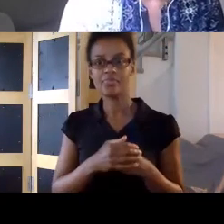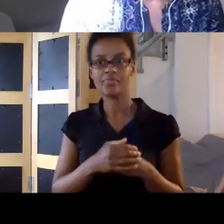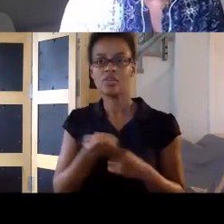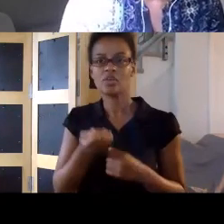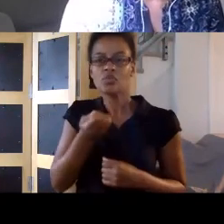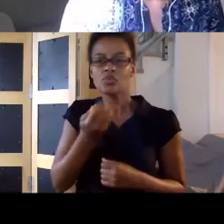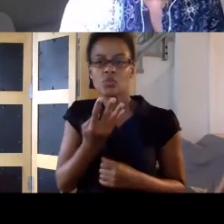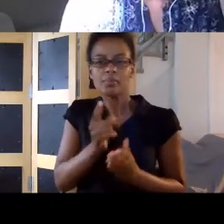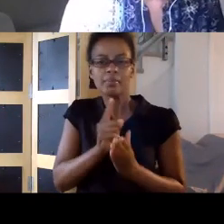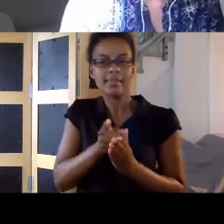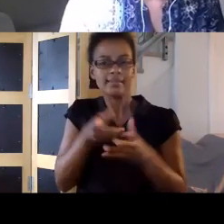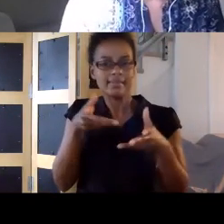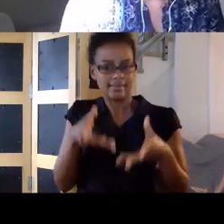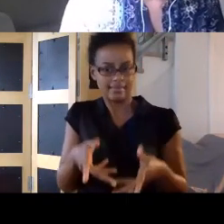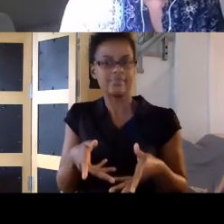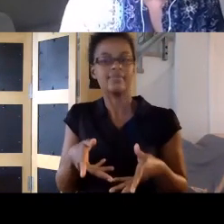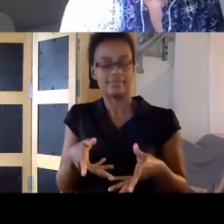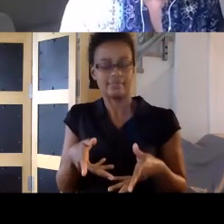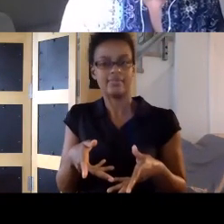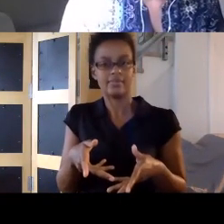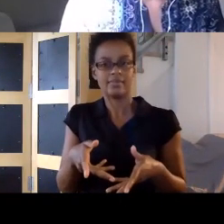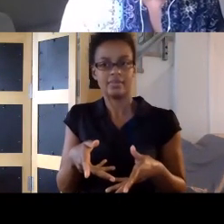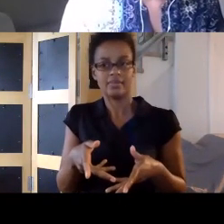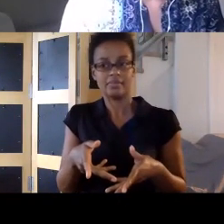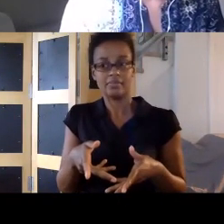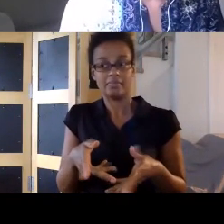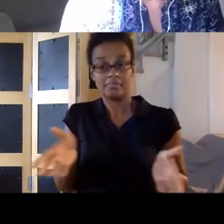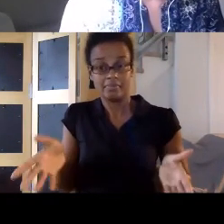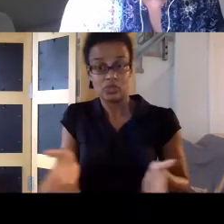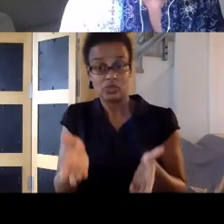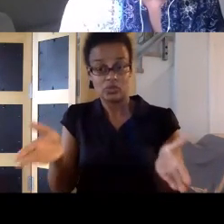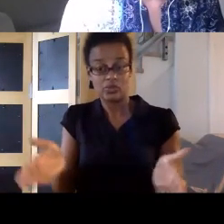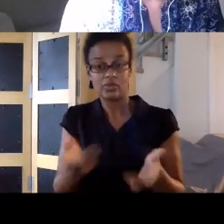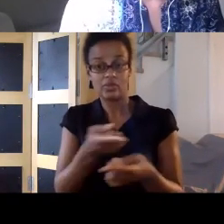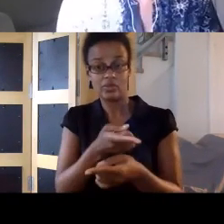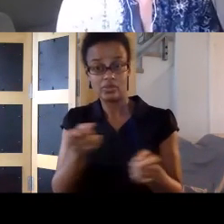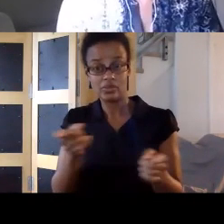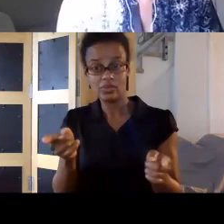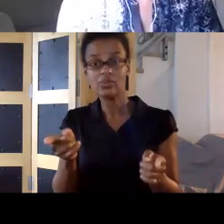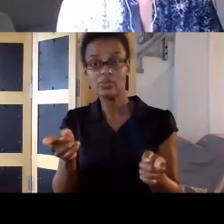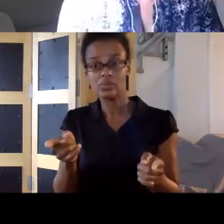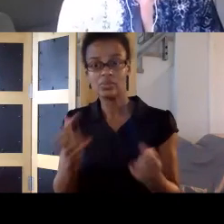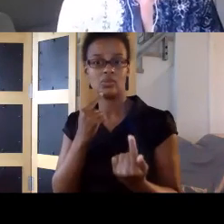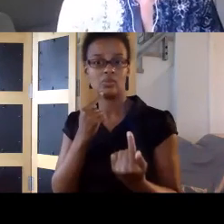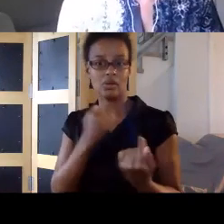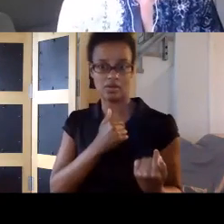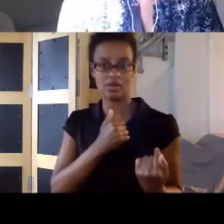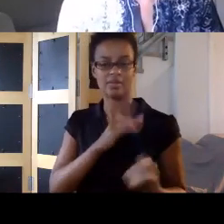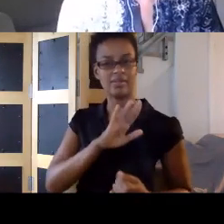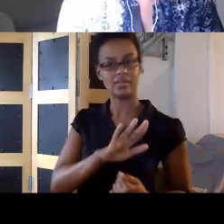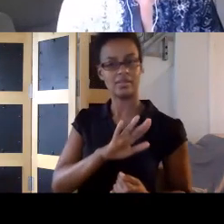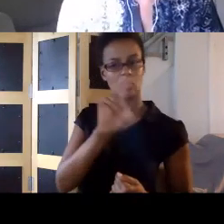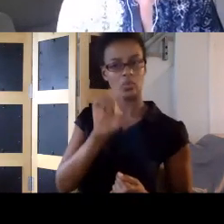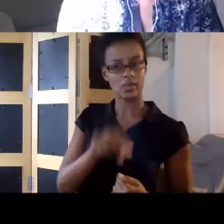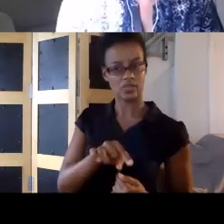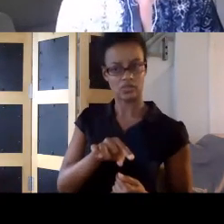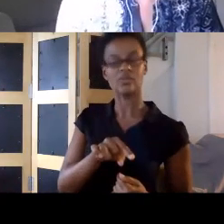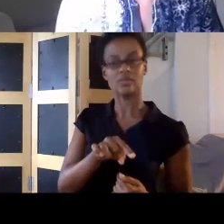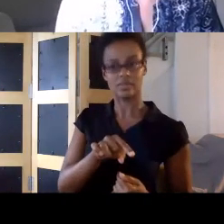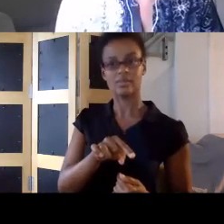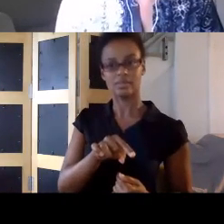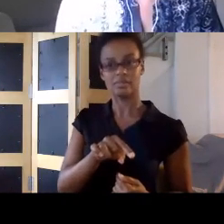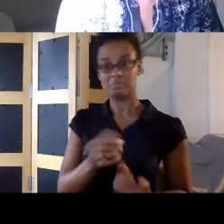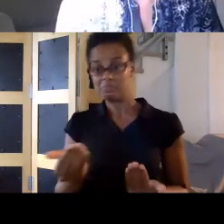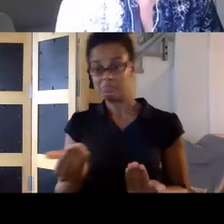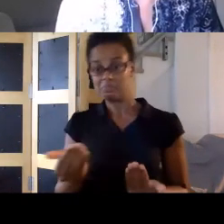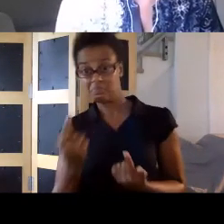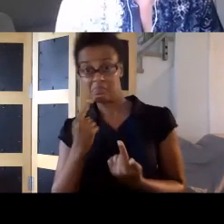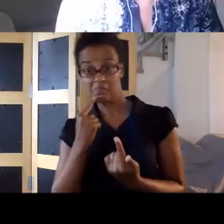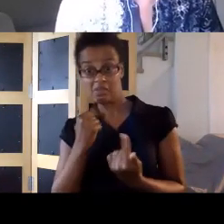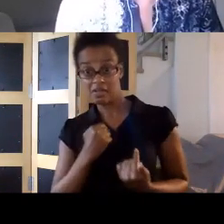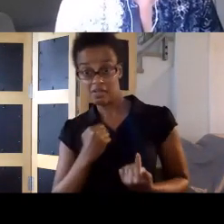you and really encourage you to respond to the question that Jaqs and Tyson have posed